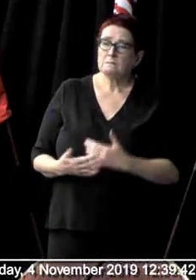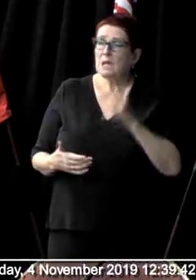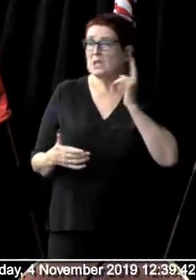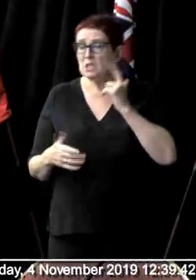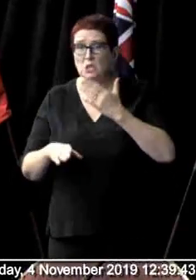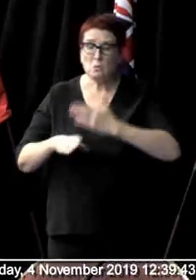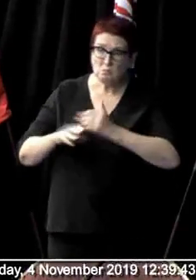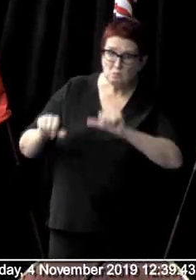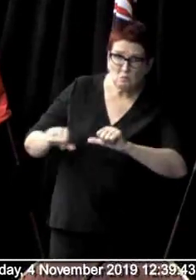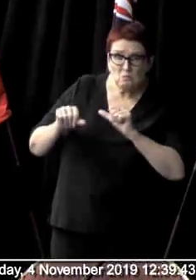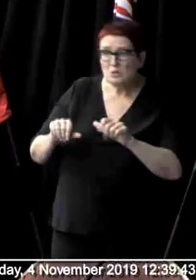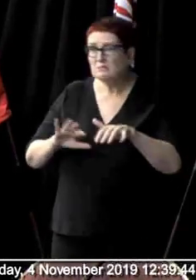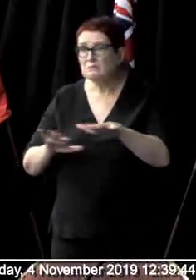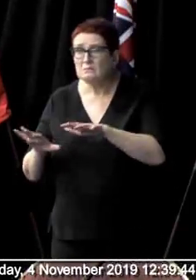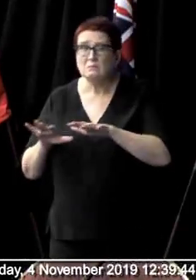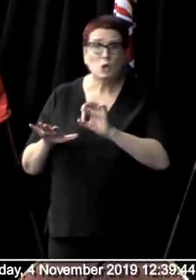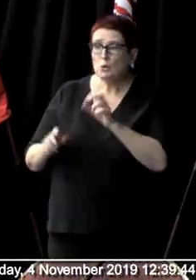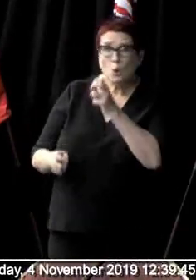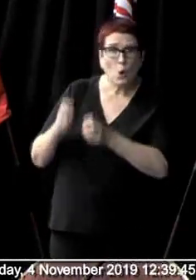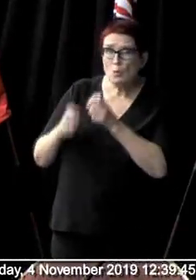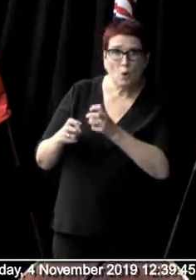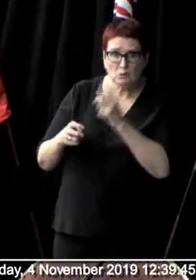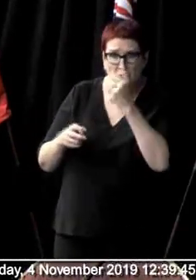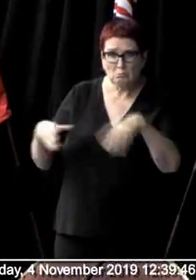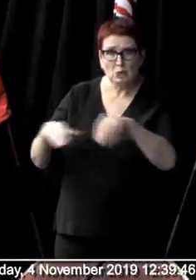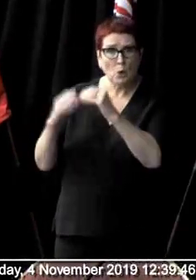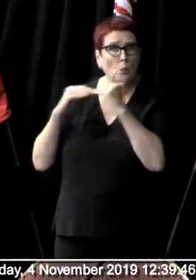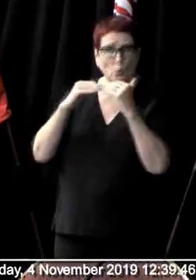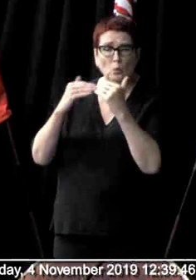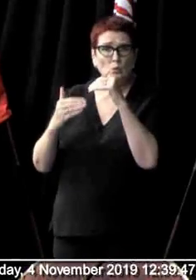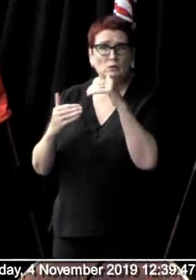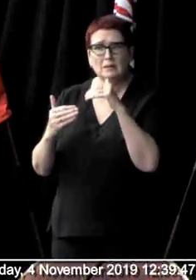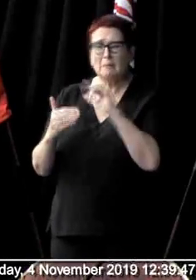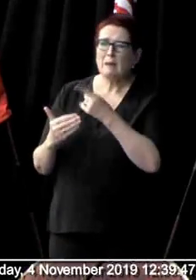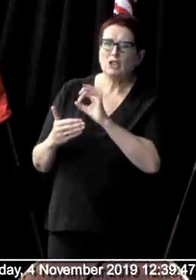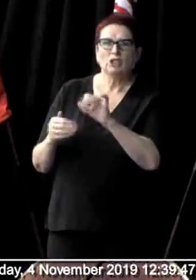She – there was – there were no issues around inclusion or access. She just wasn’t as good a teacher.